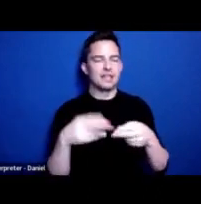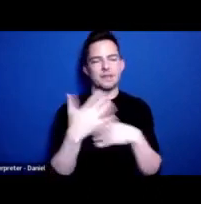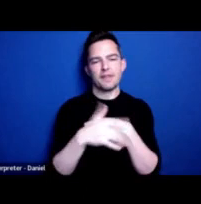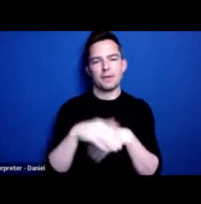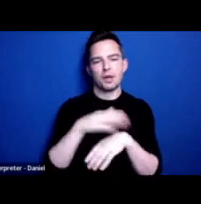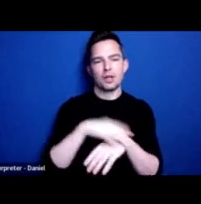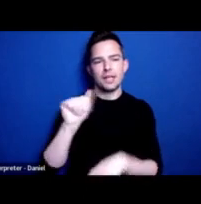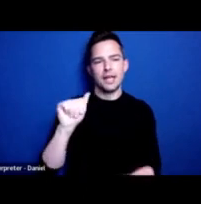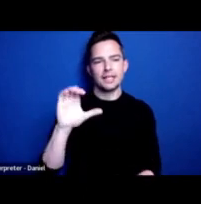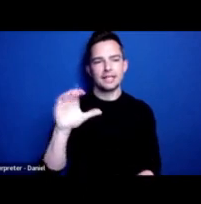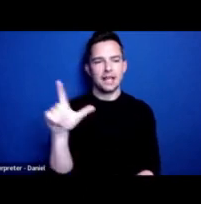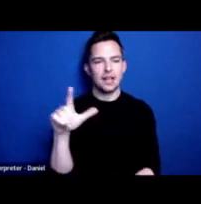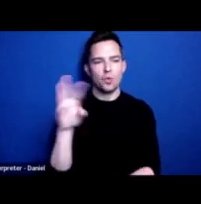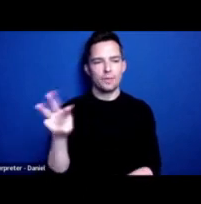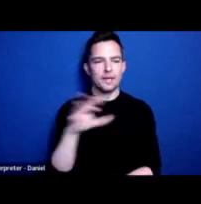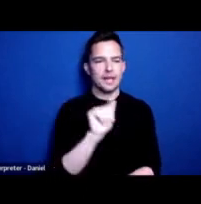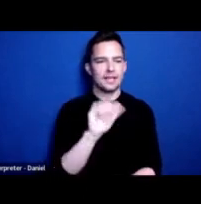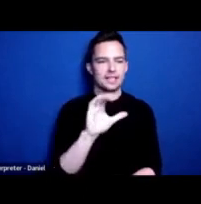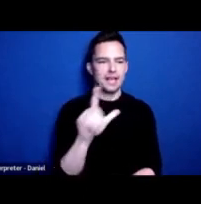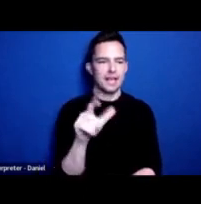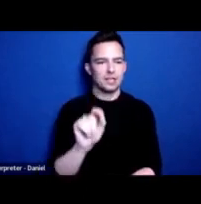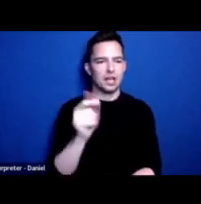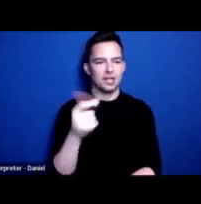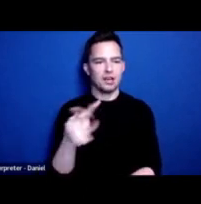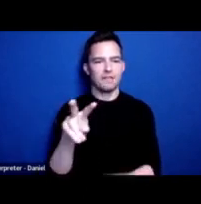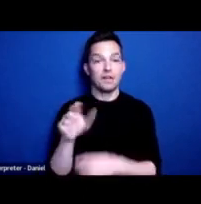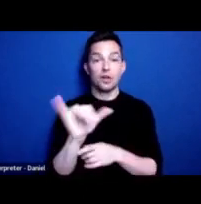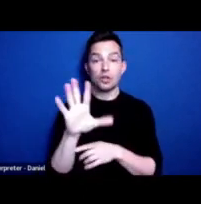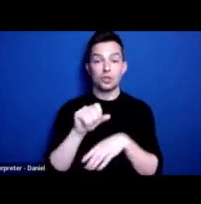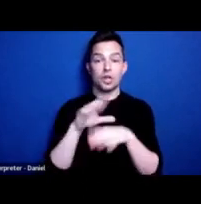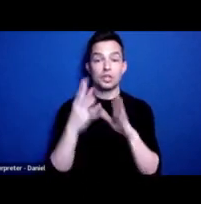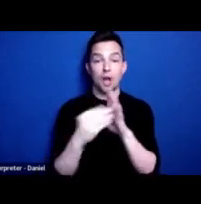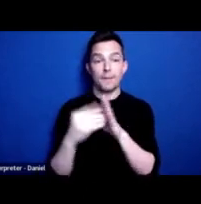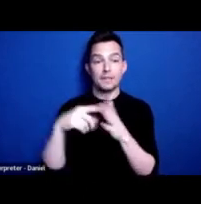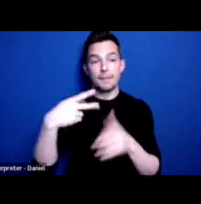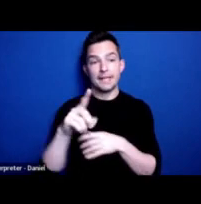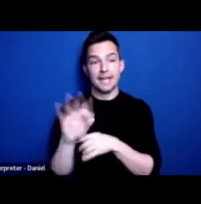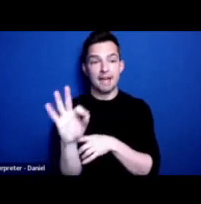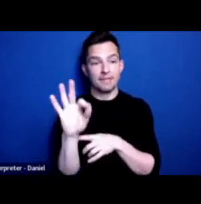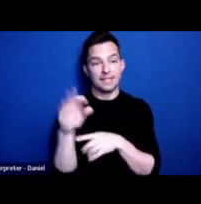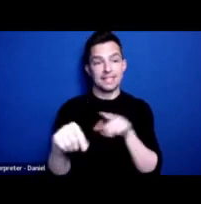acl.gov. We also sent copies of the PDF of the slides early this